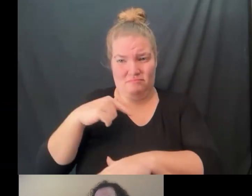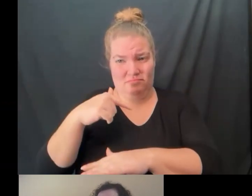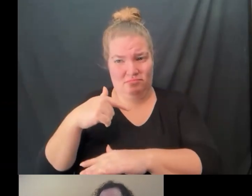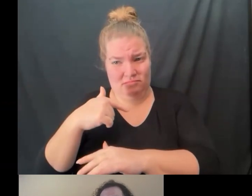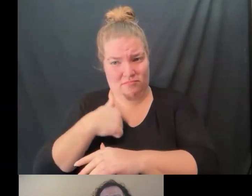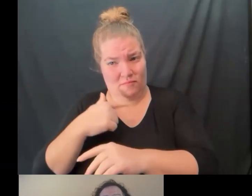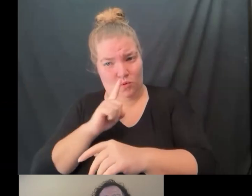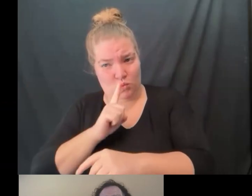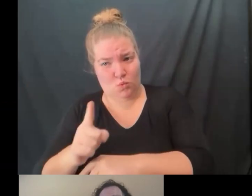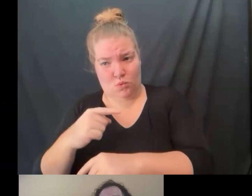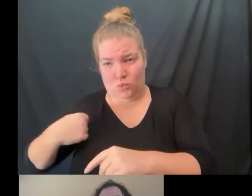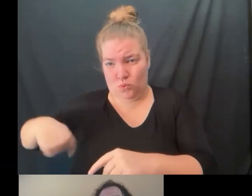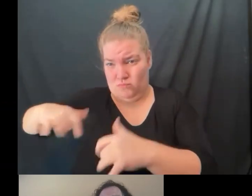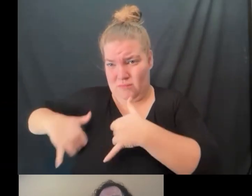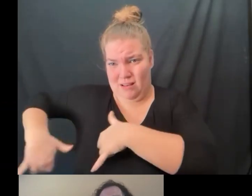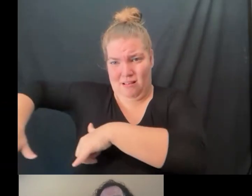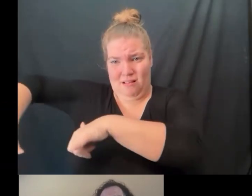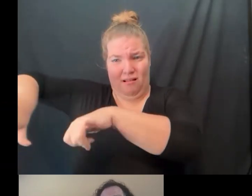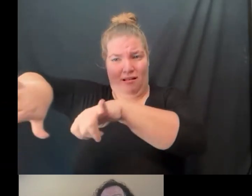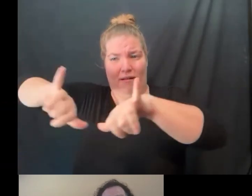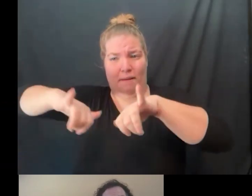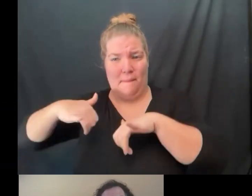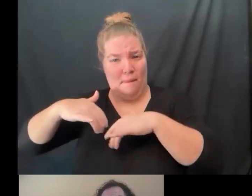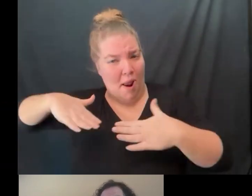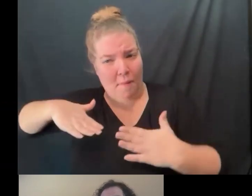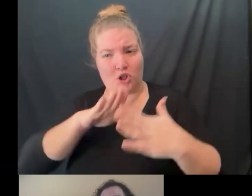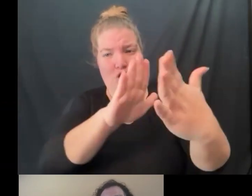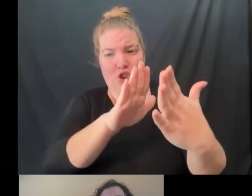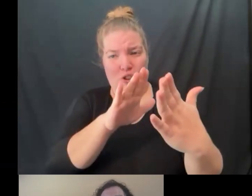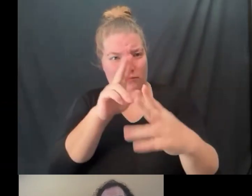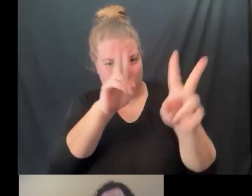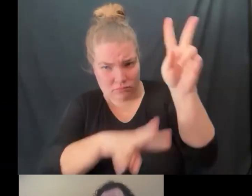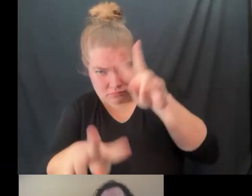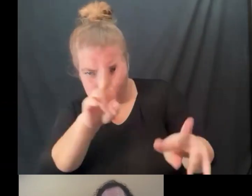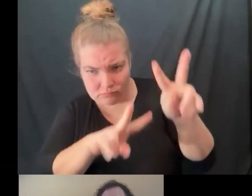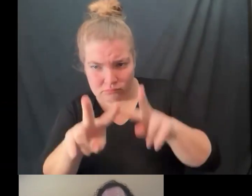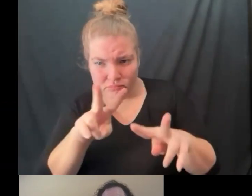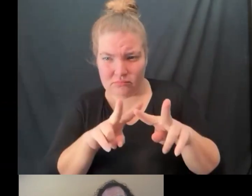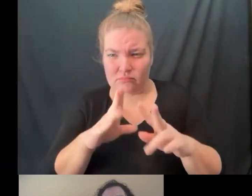who create this ecosystem. and we have standard ways of doing these things.